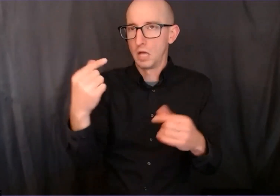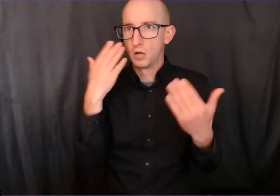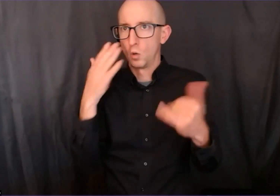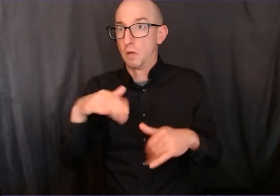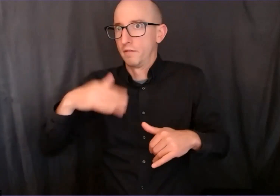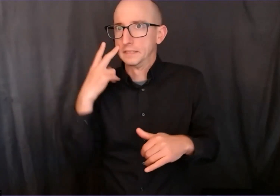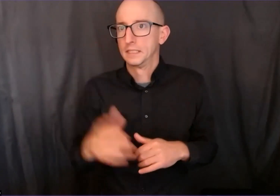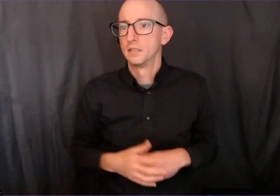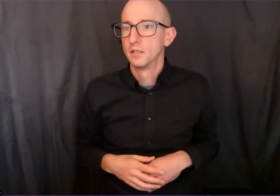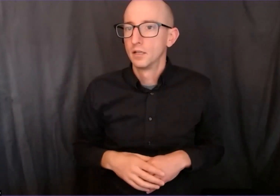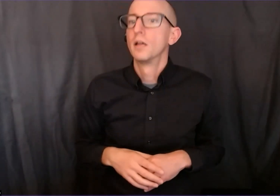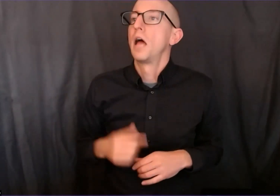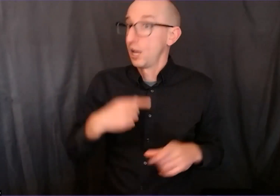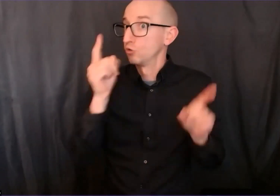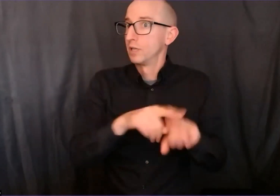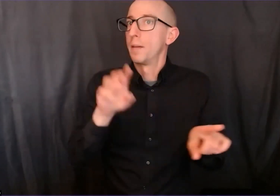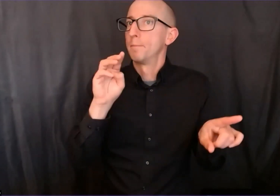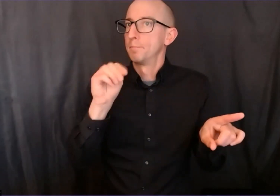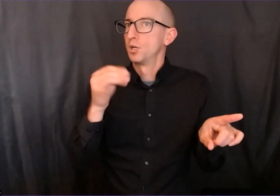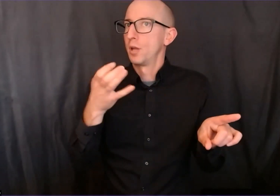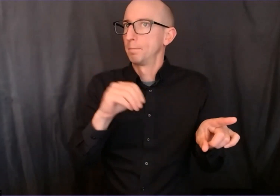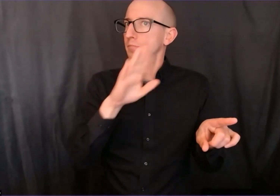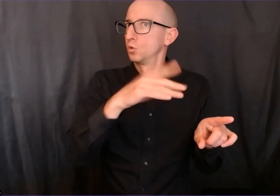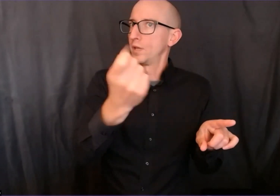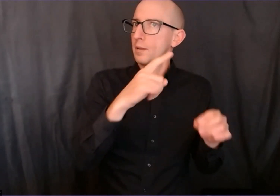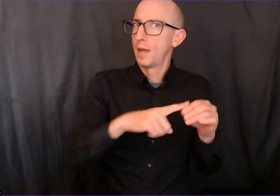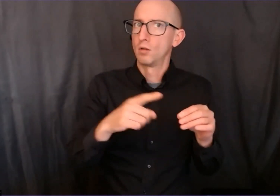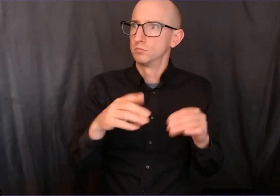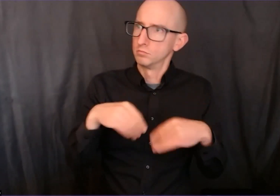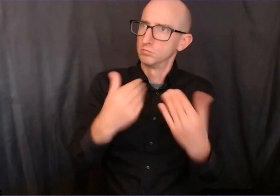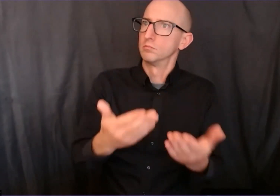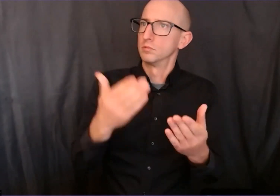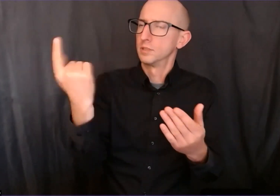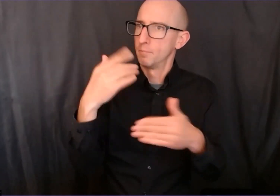and once those projects are completed. Next slide, please.